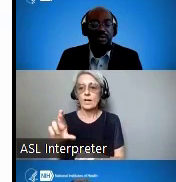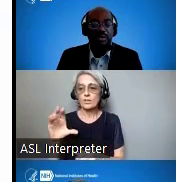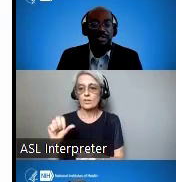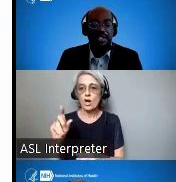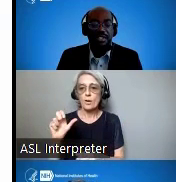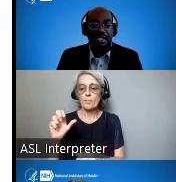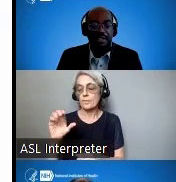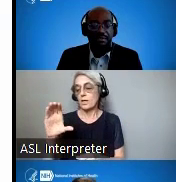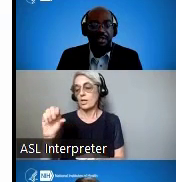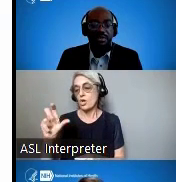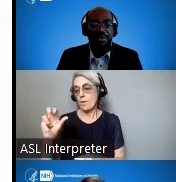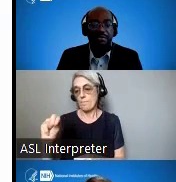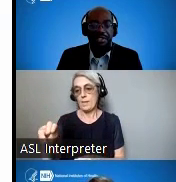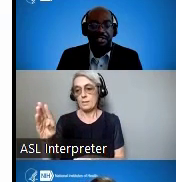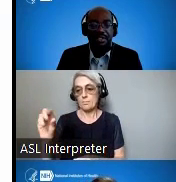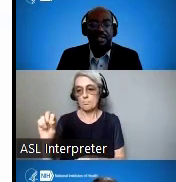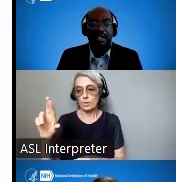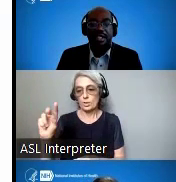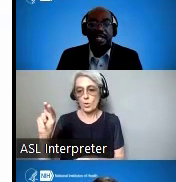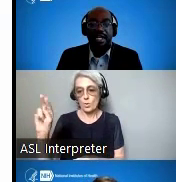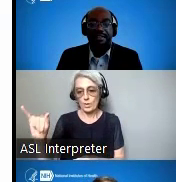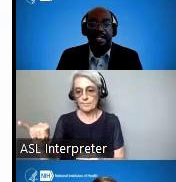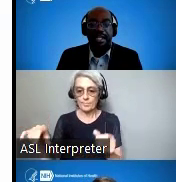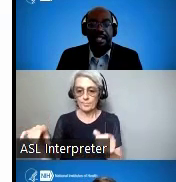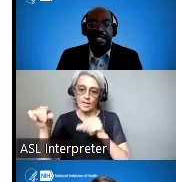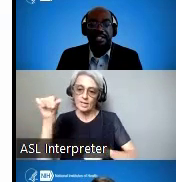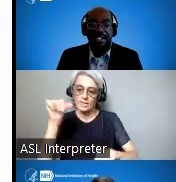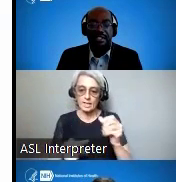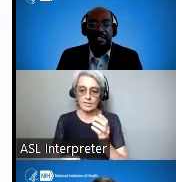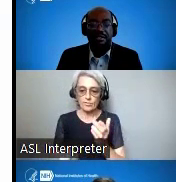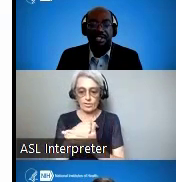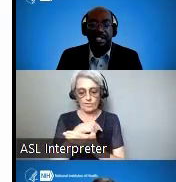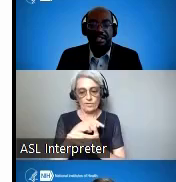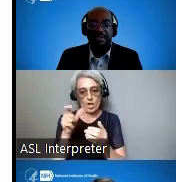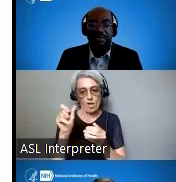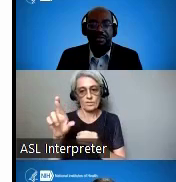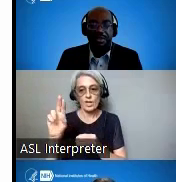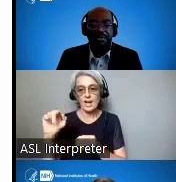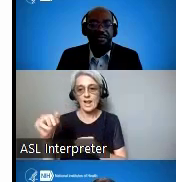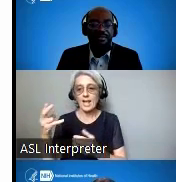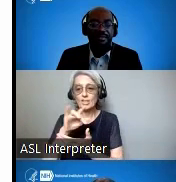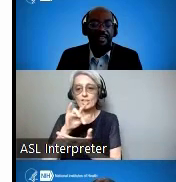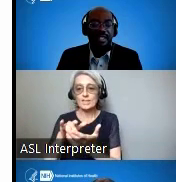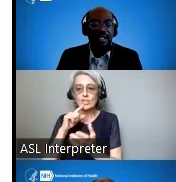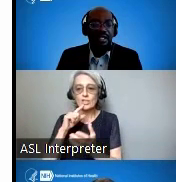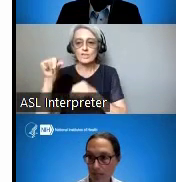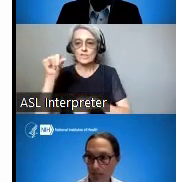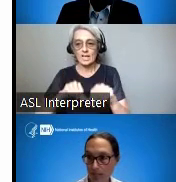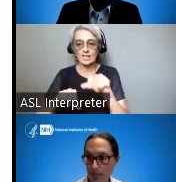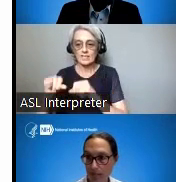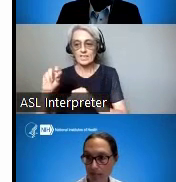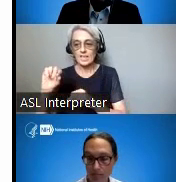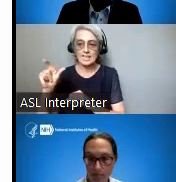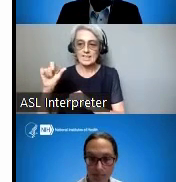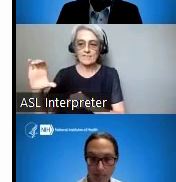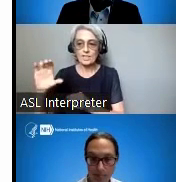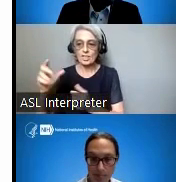who is a scientific review officer at the NIH Center for Scientific Review; Dr. Jeanette Marketon